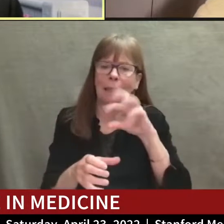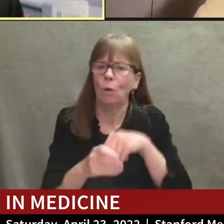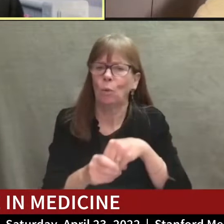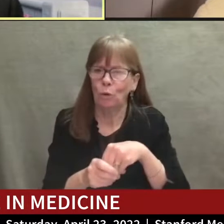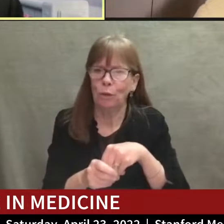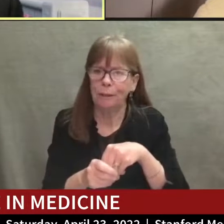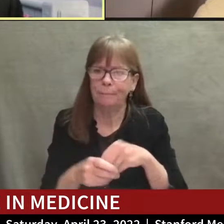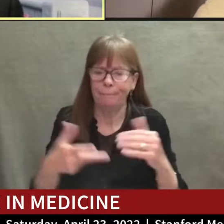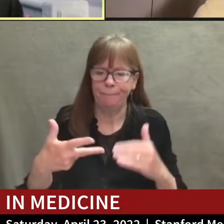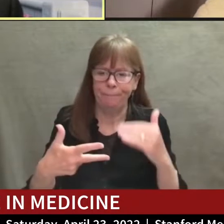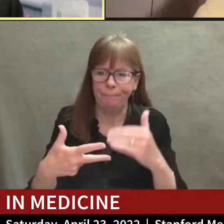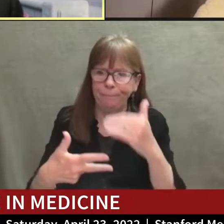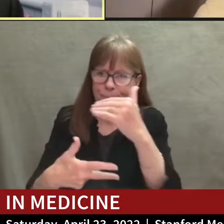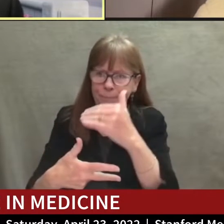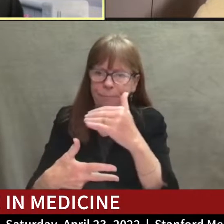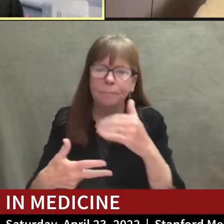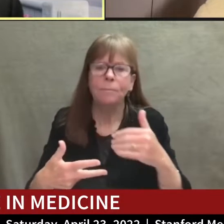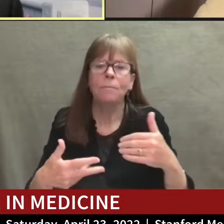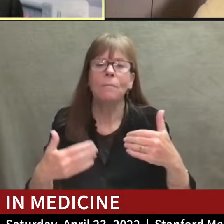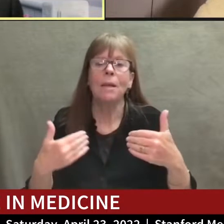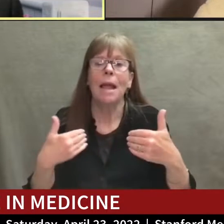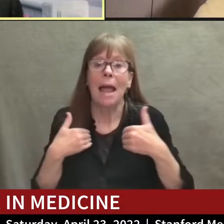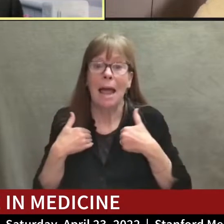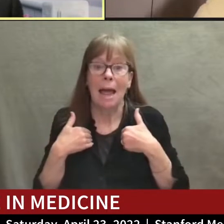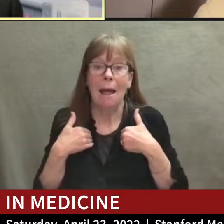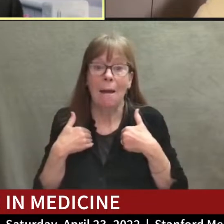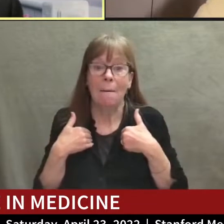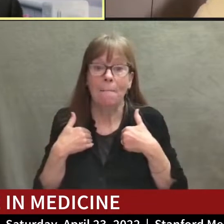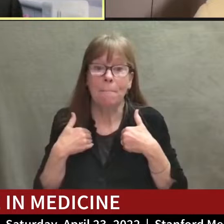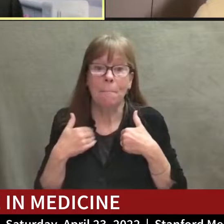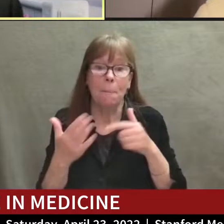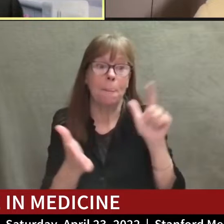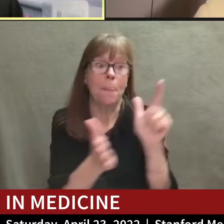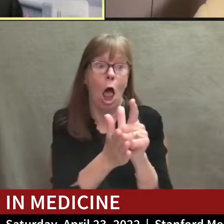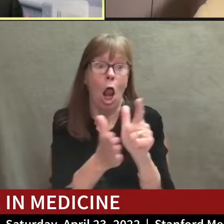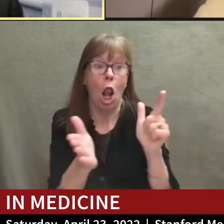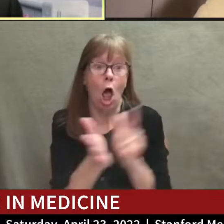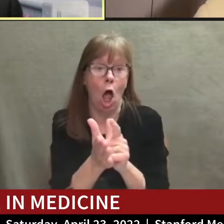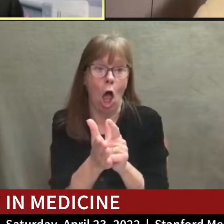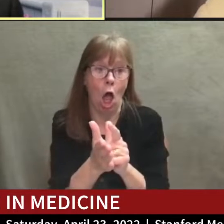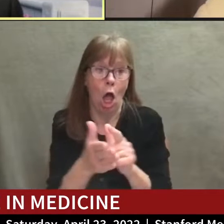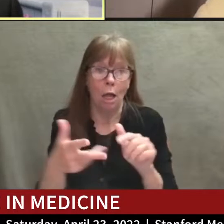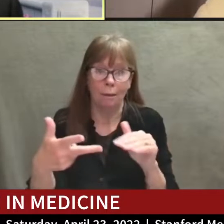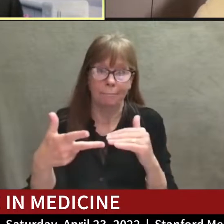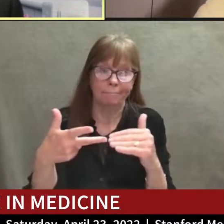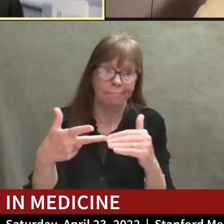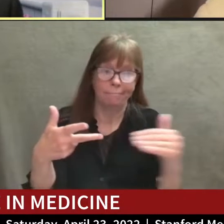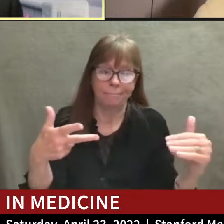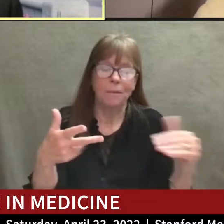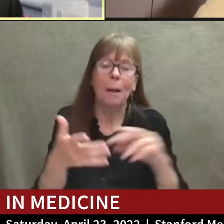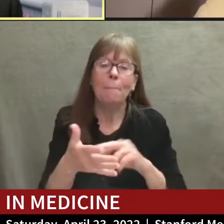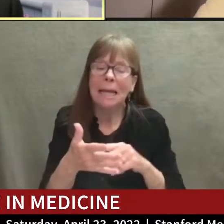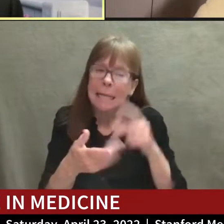right? Like there is the law as the floor, which is this compliance-based approach,